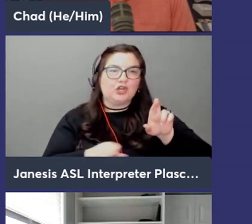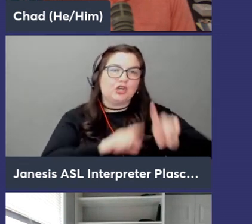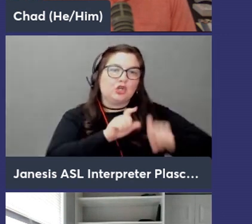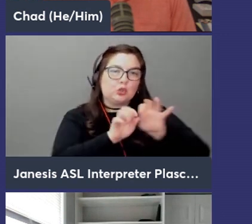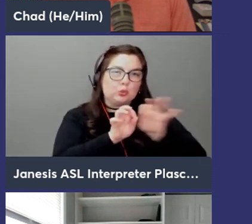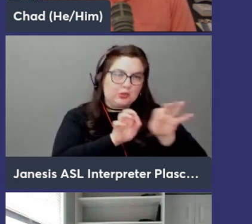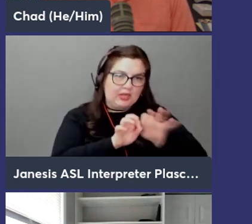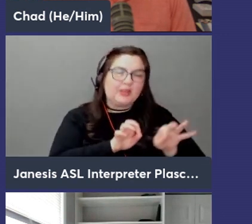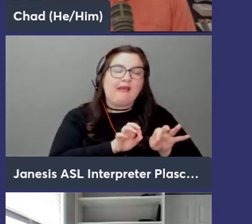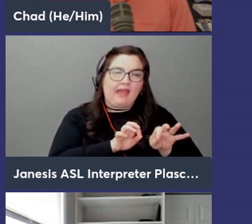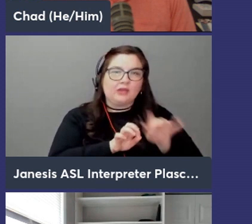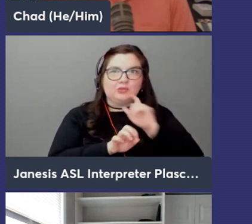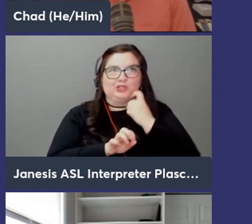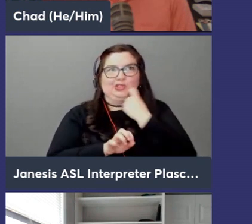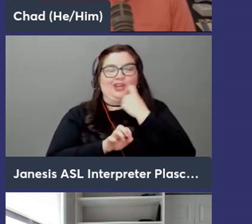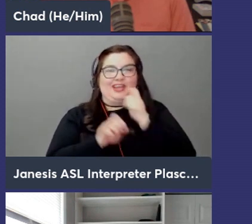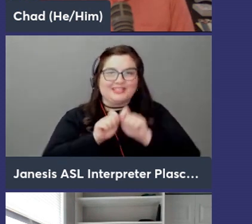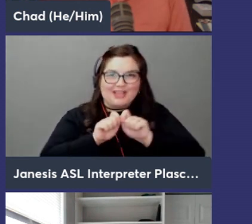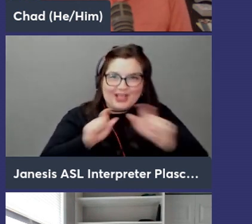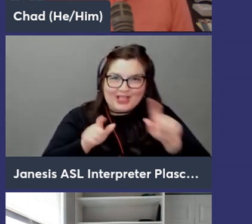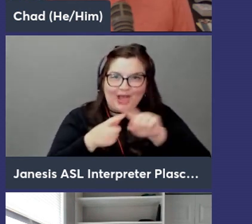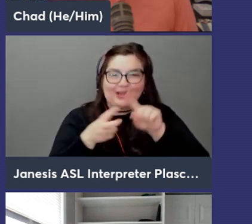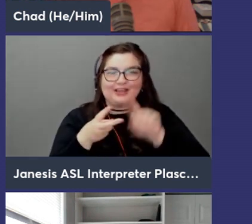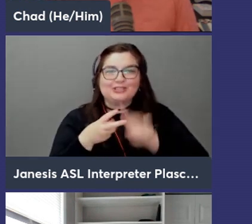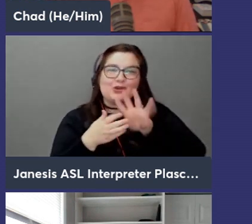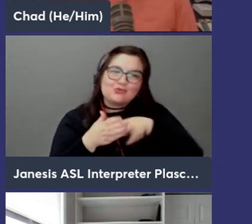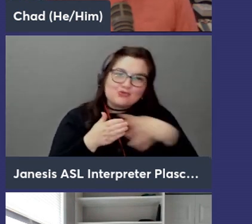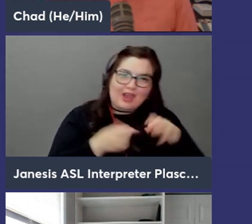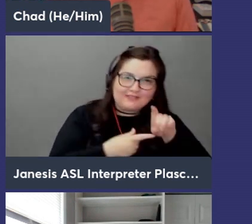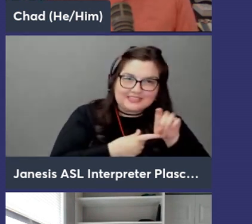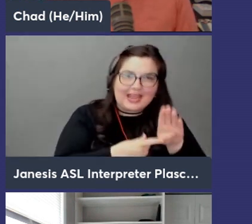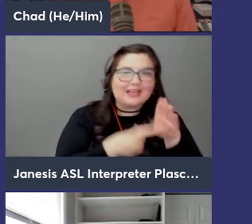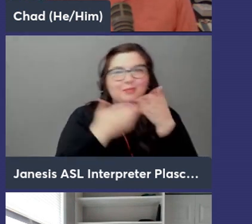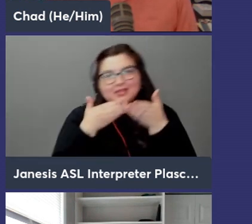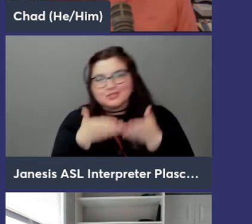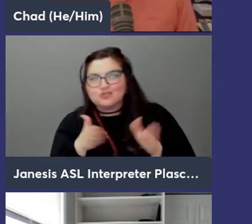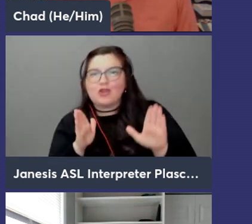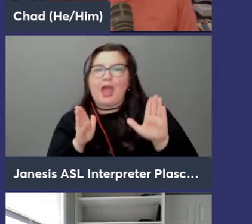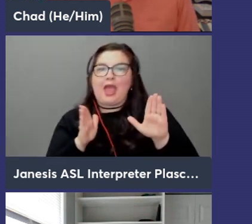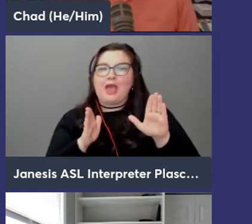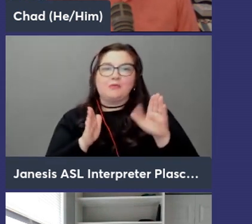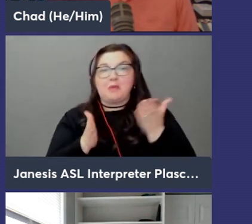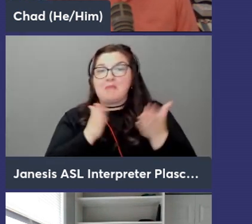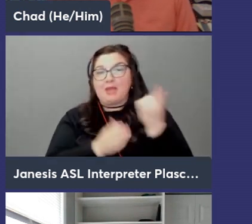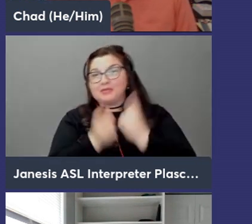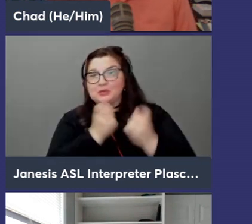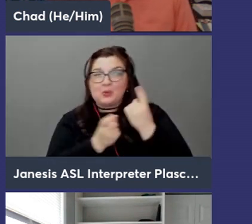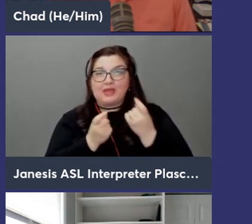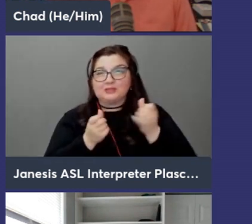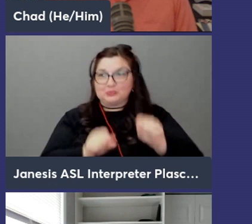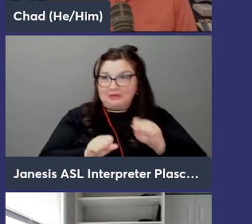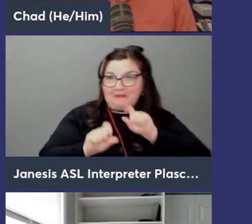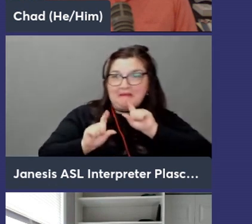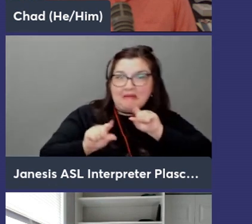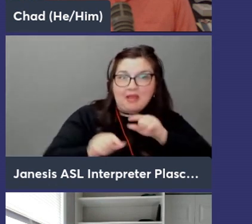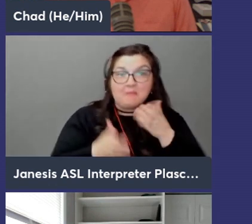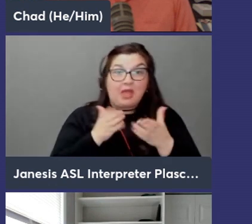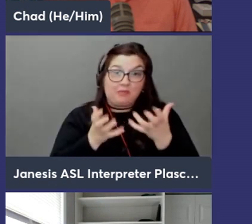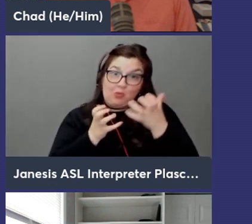and graph databases in general, and the types of questions that you may want to be able to answer or may want to use them to answer.